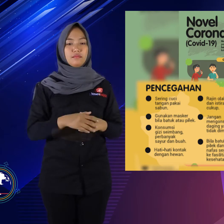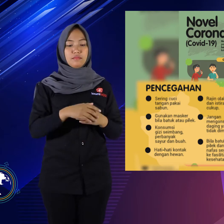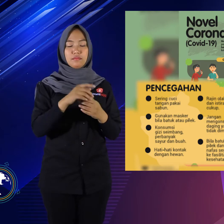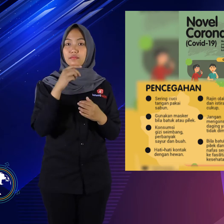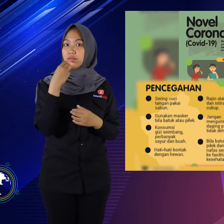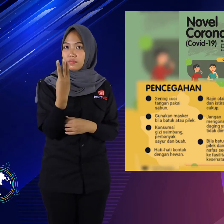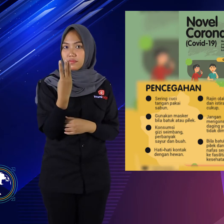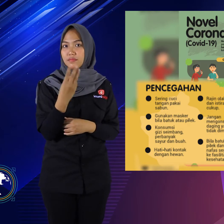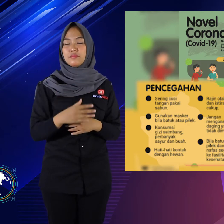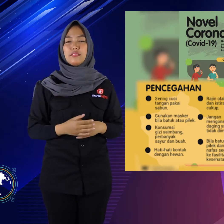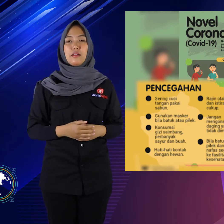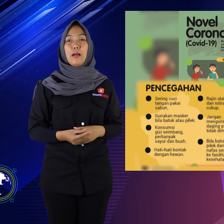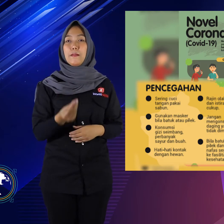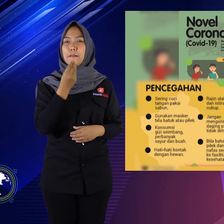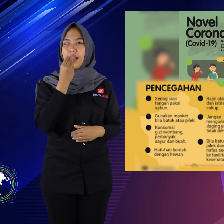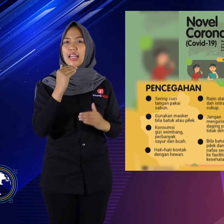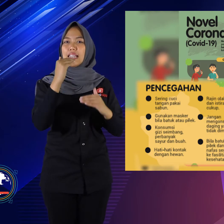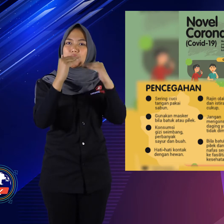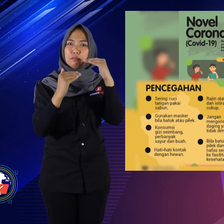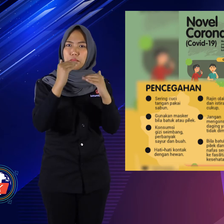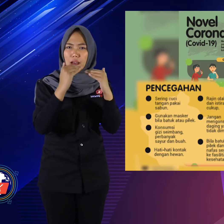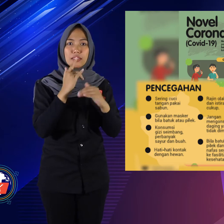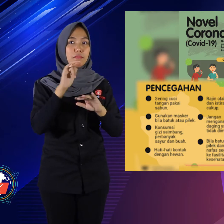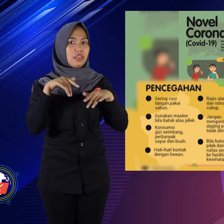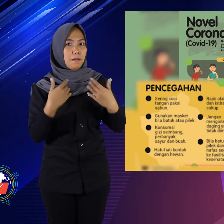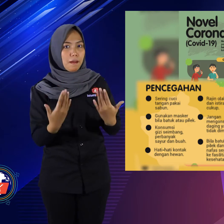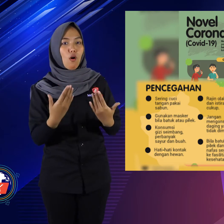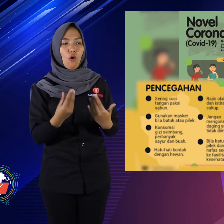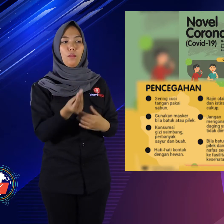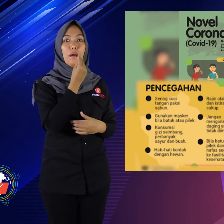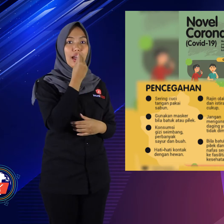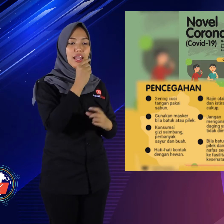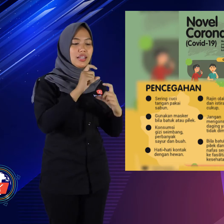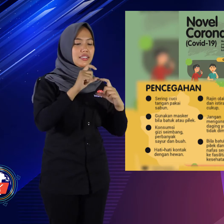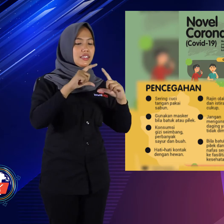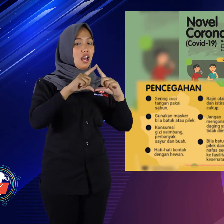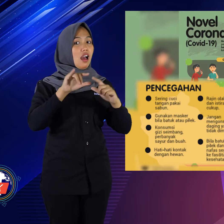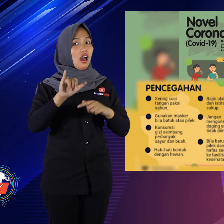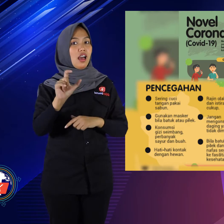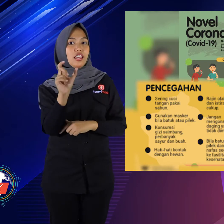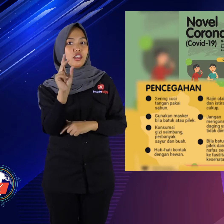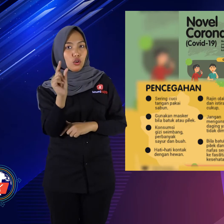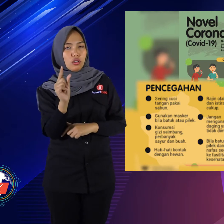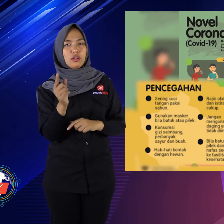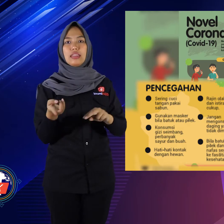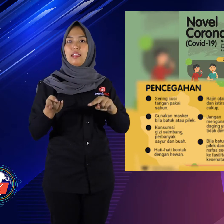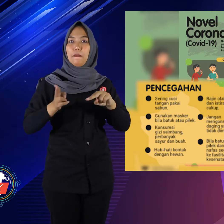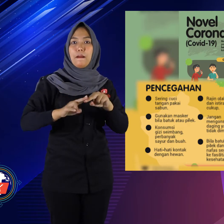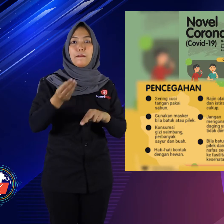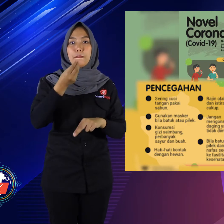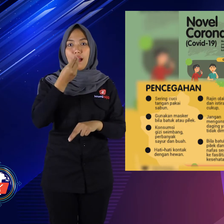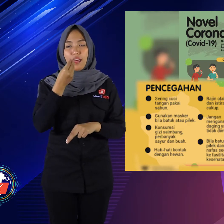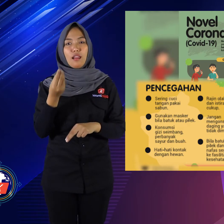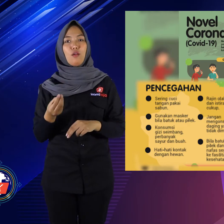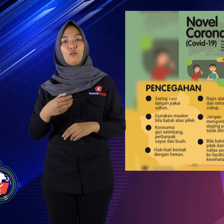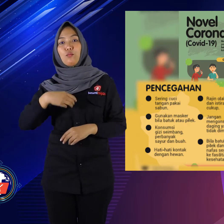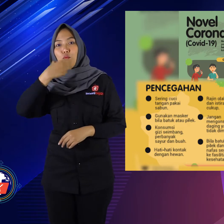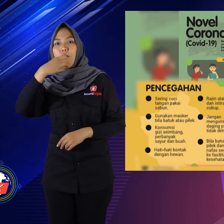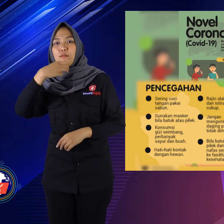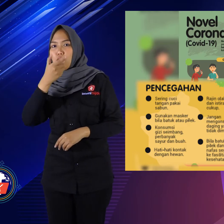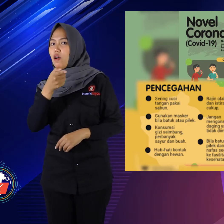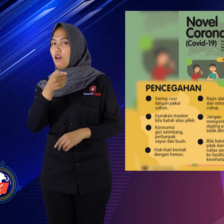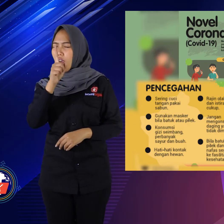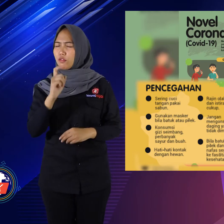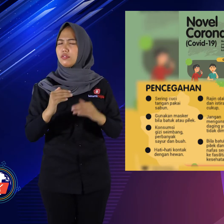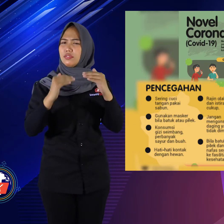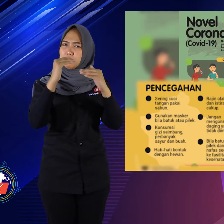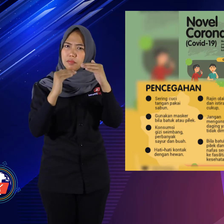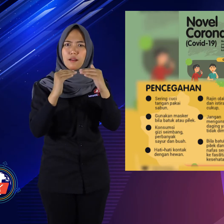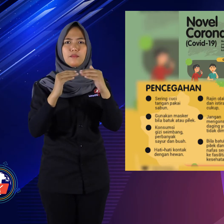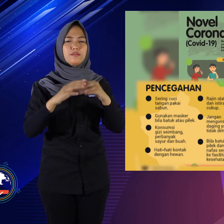Eat balanced by consuming vegetables and fruit